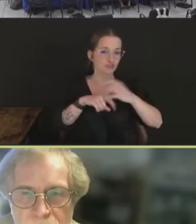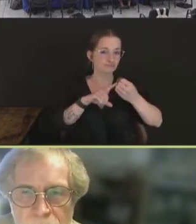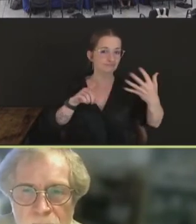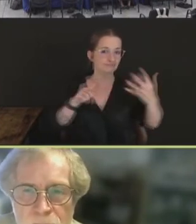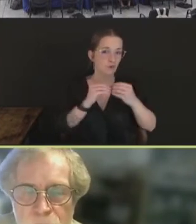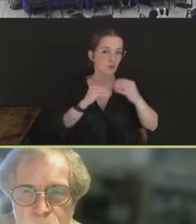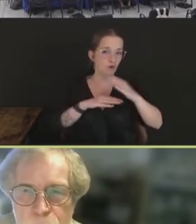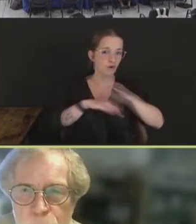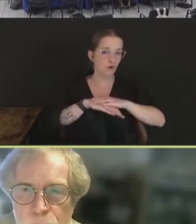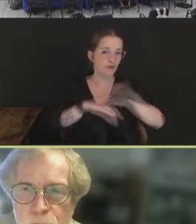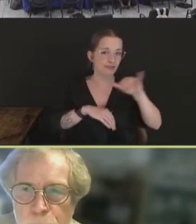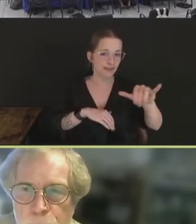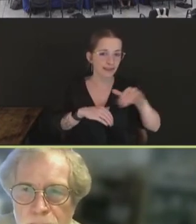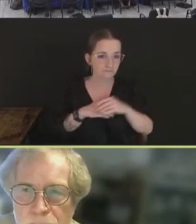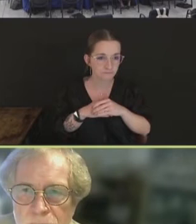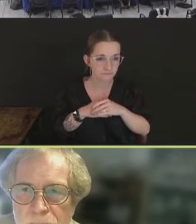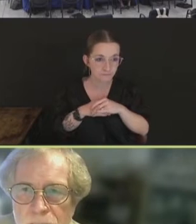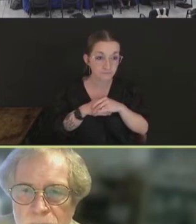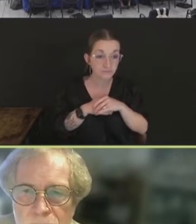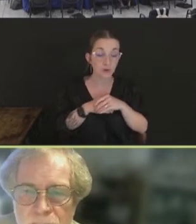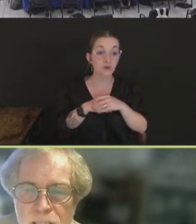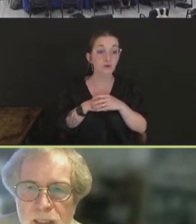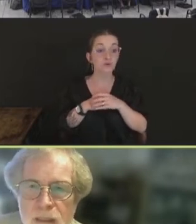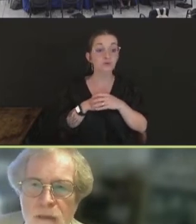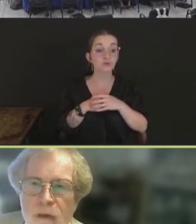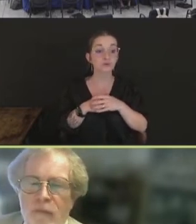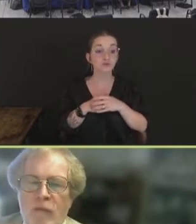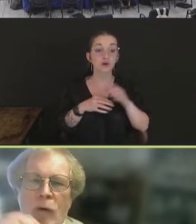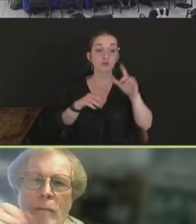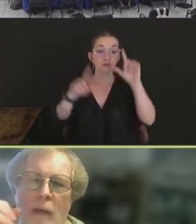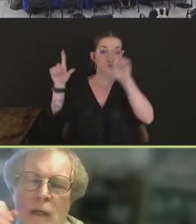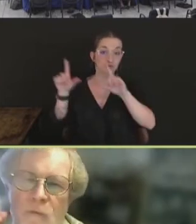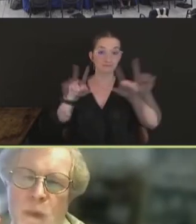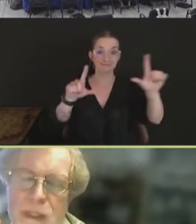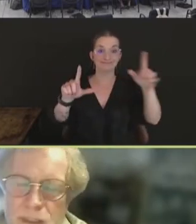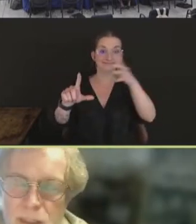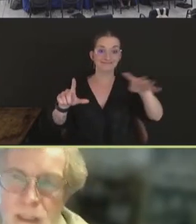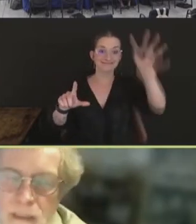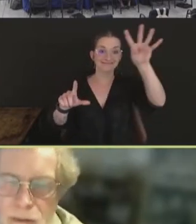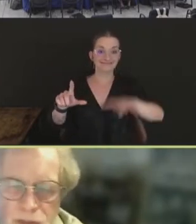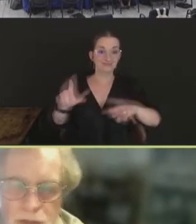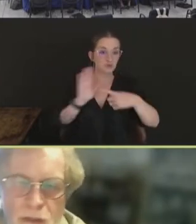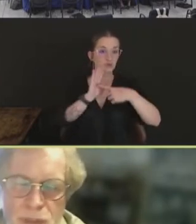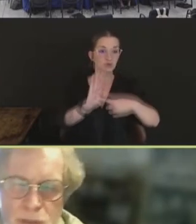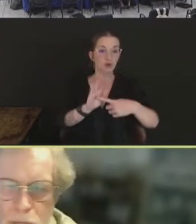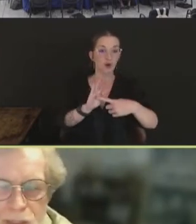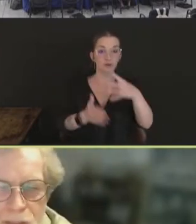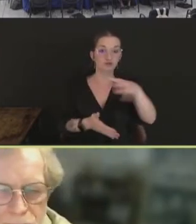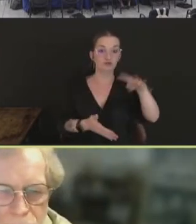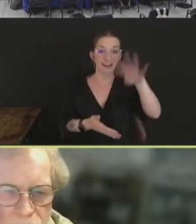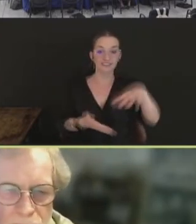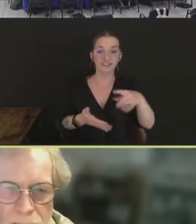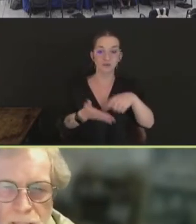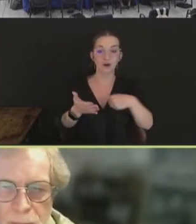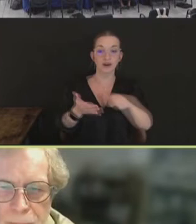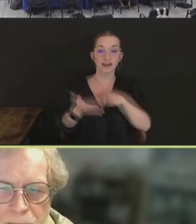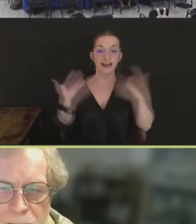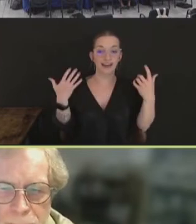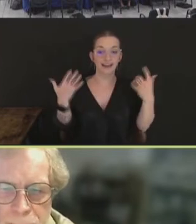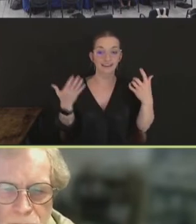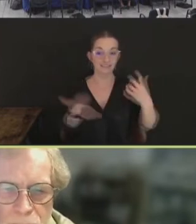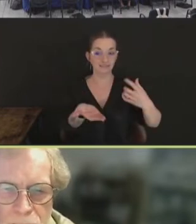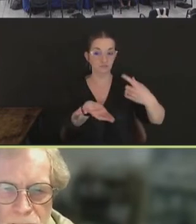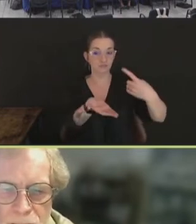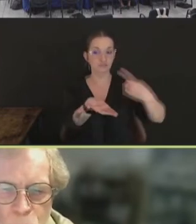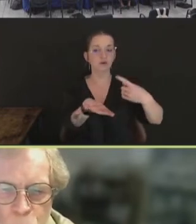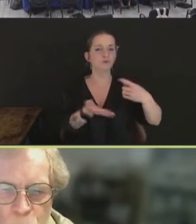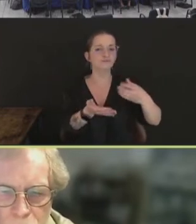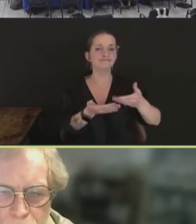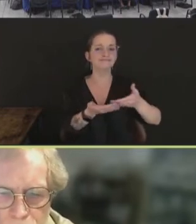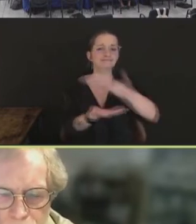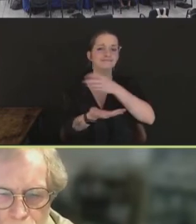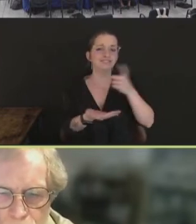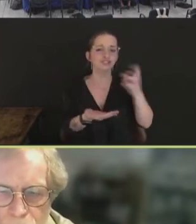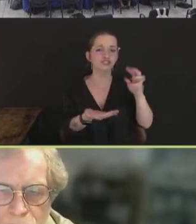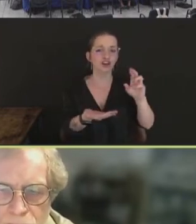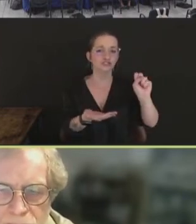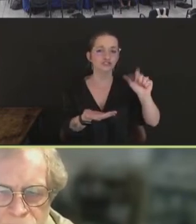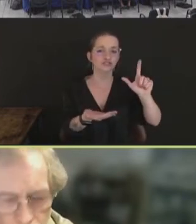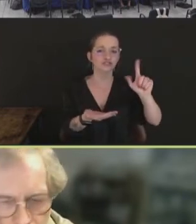So, to put in graphic form what Dr. Sop [phonetic sp] was talking about, wild polio is no longer